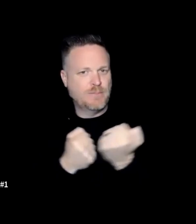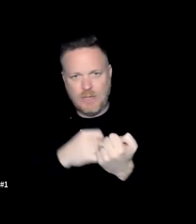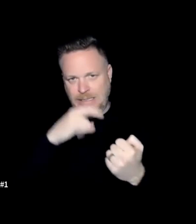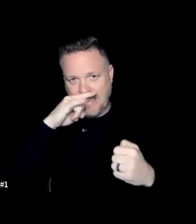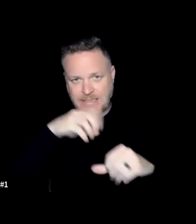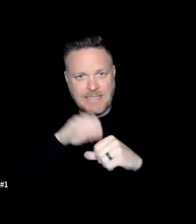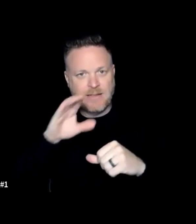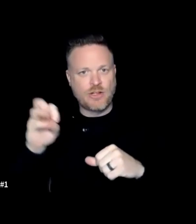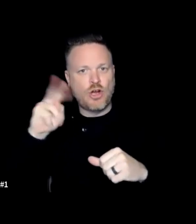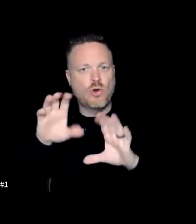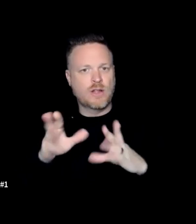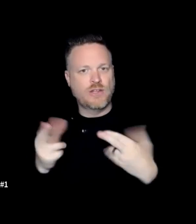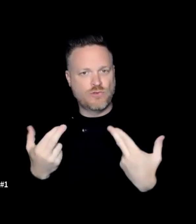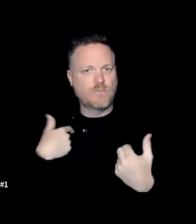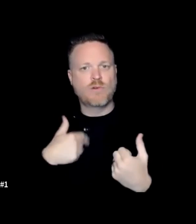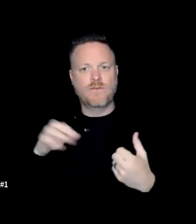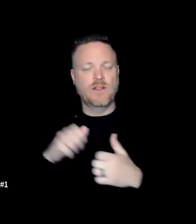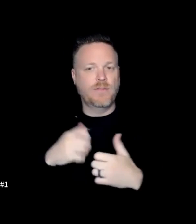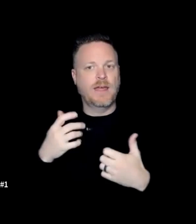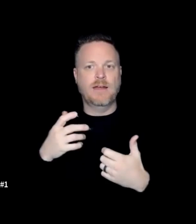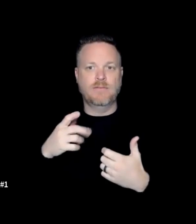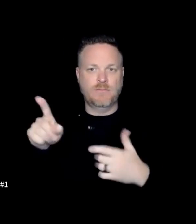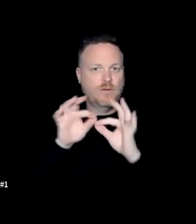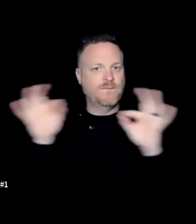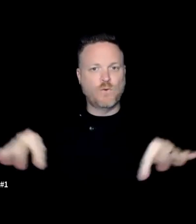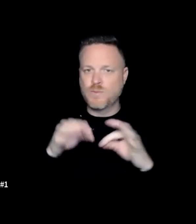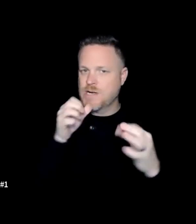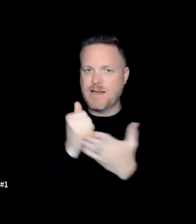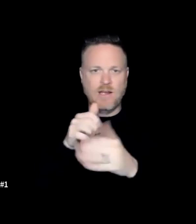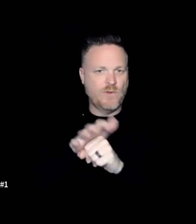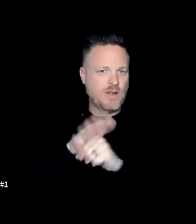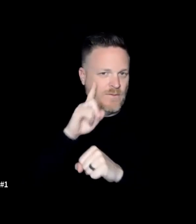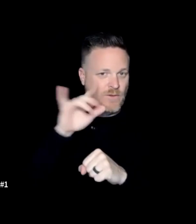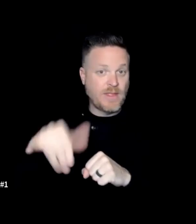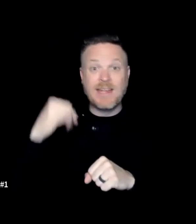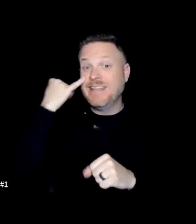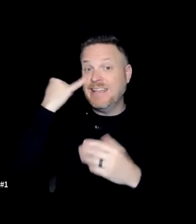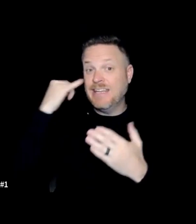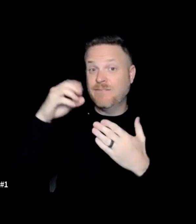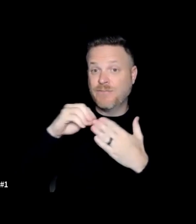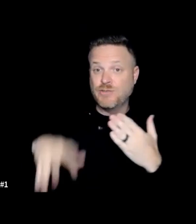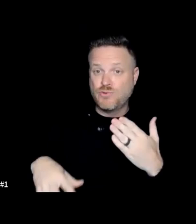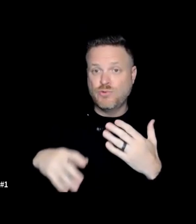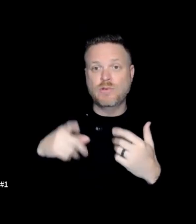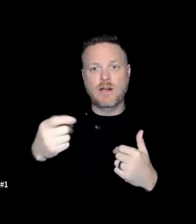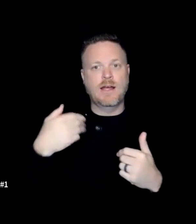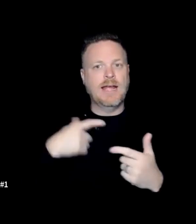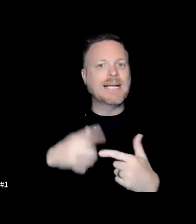So we are finding that even forms are not helpful for that. If a student has light sensitivity,